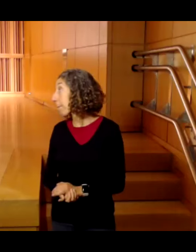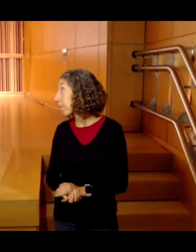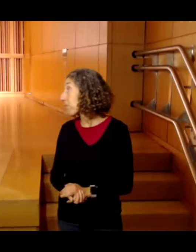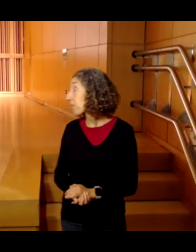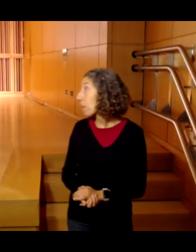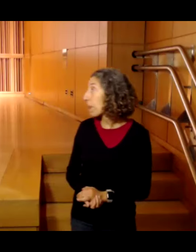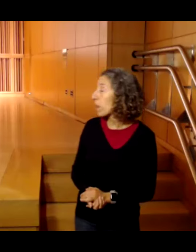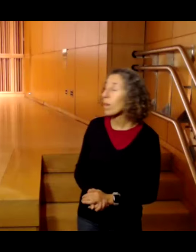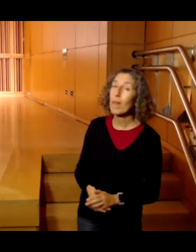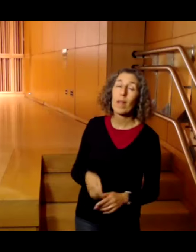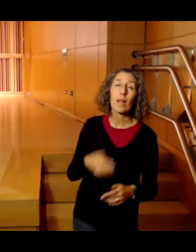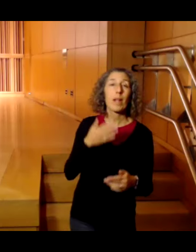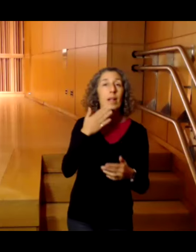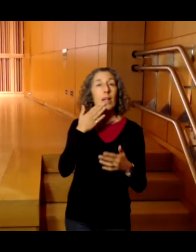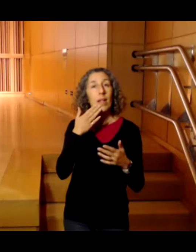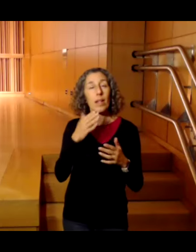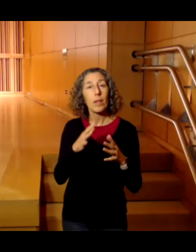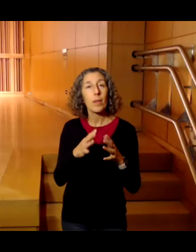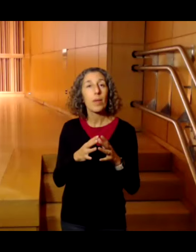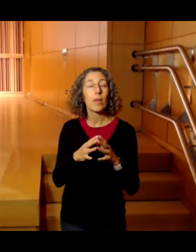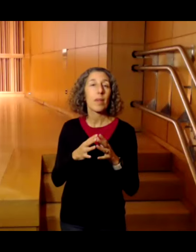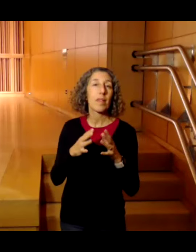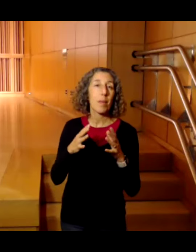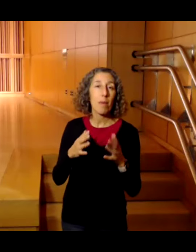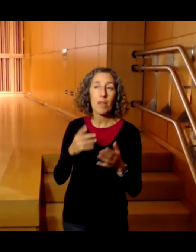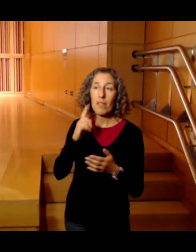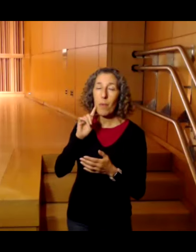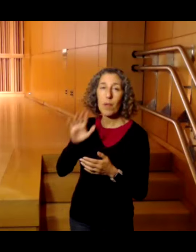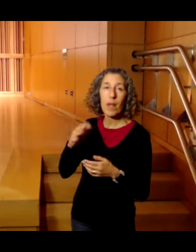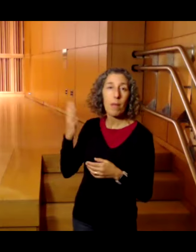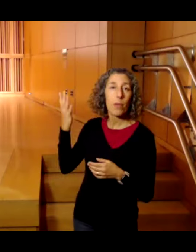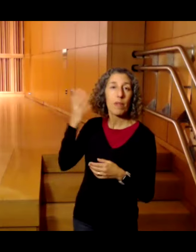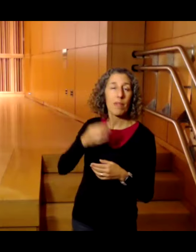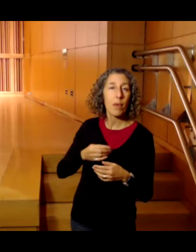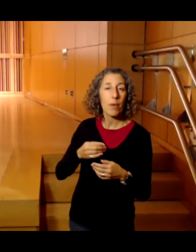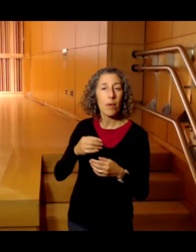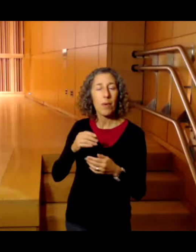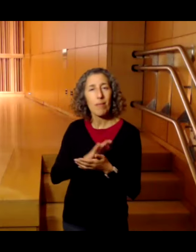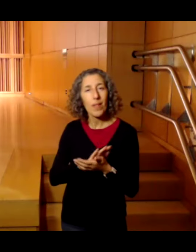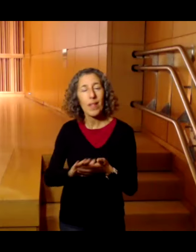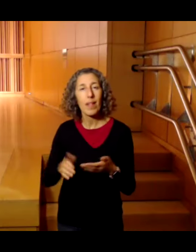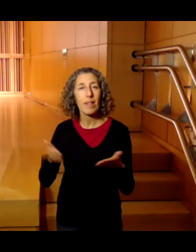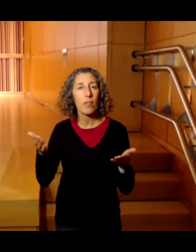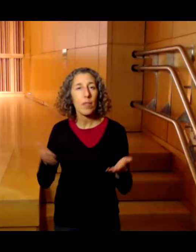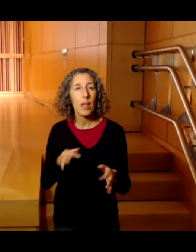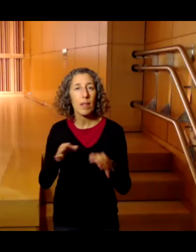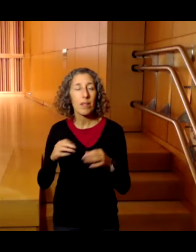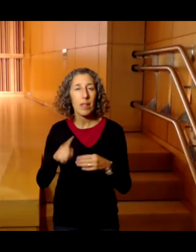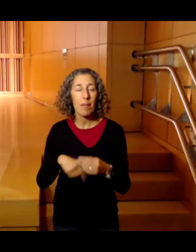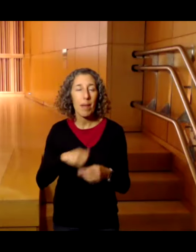Thank you so much, uh… Probeshka for that, uh, generous introduction.